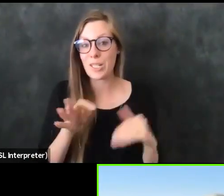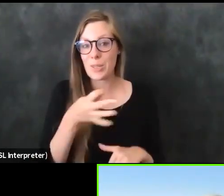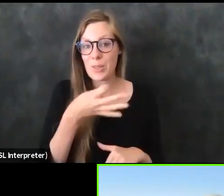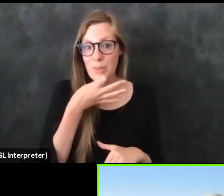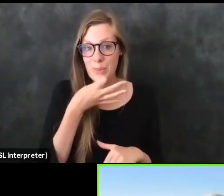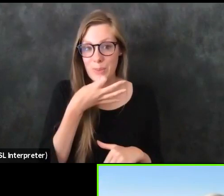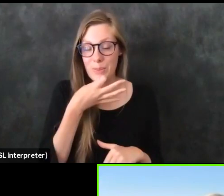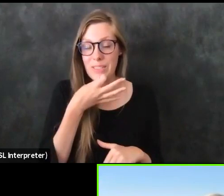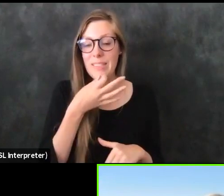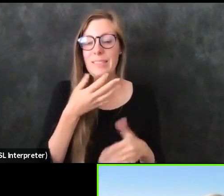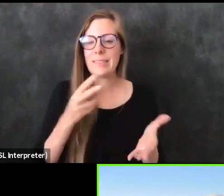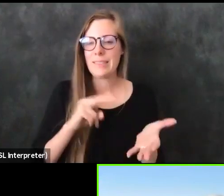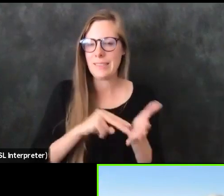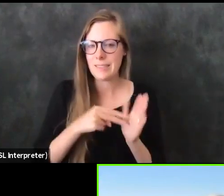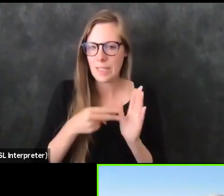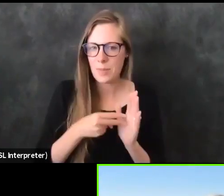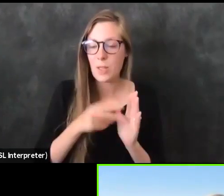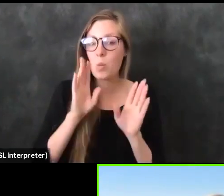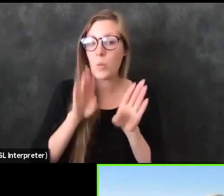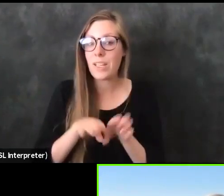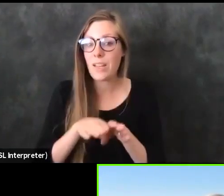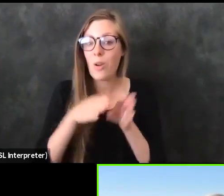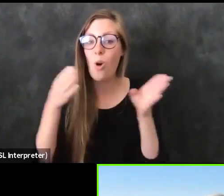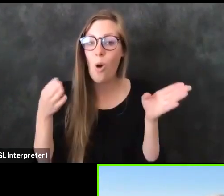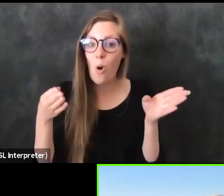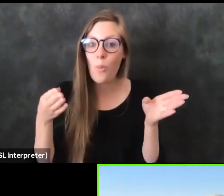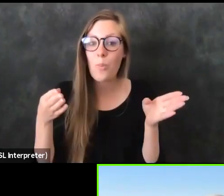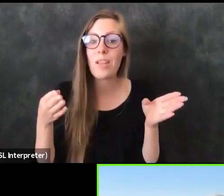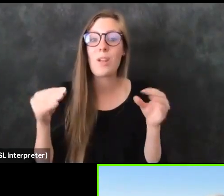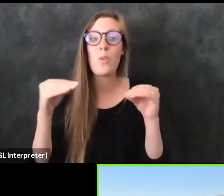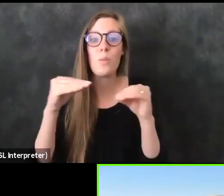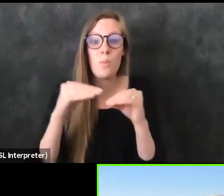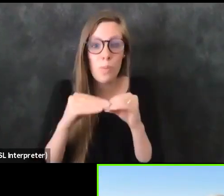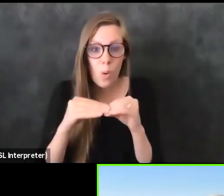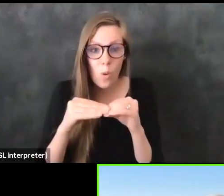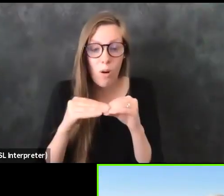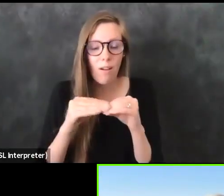meaning that we'll be able to open even more of our economy.